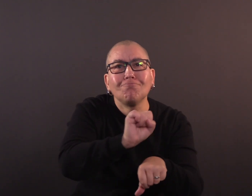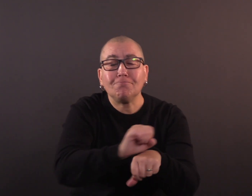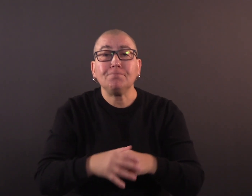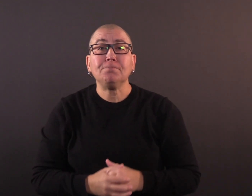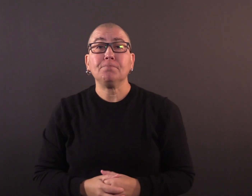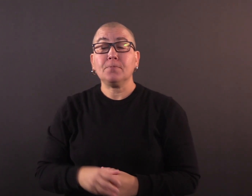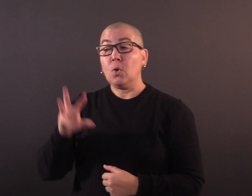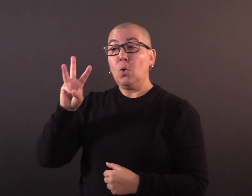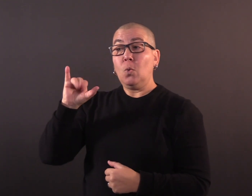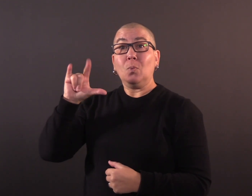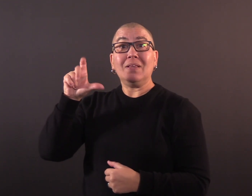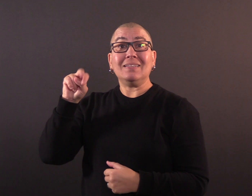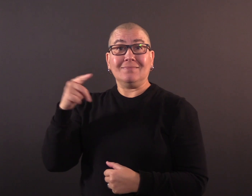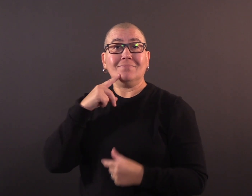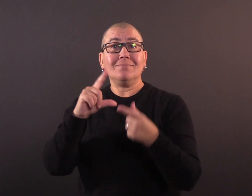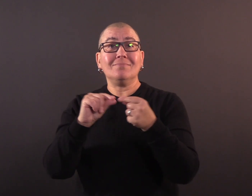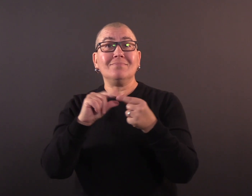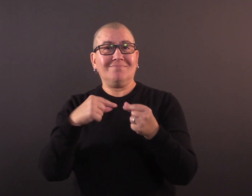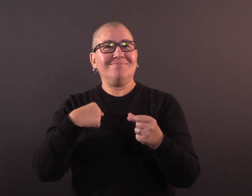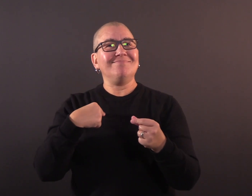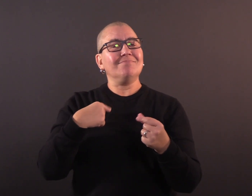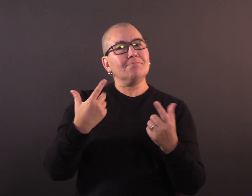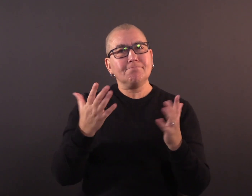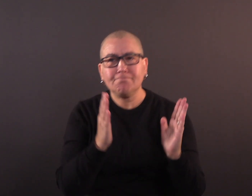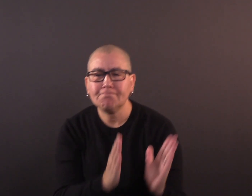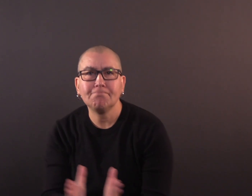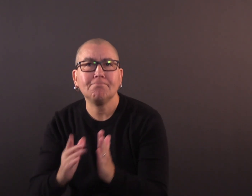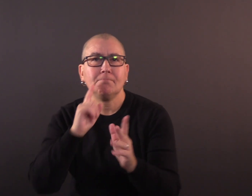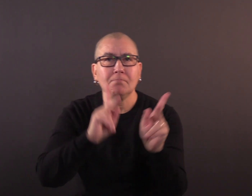"I got people ready for surgery, and woke them up after their